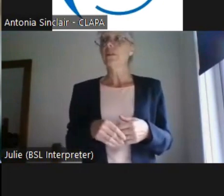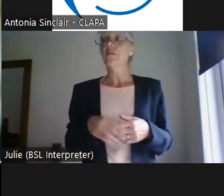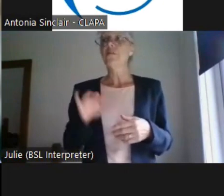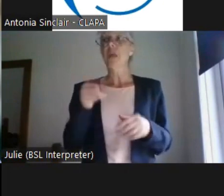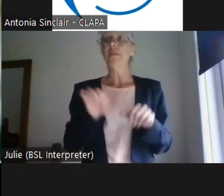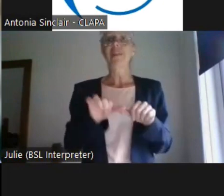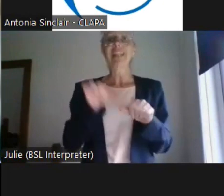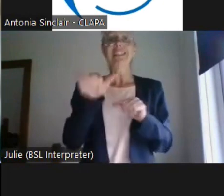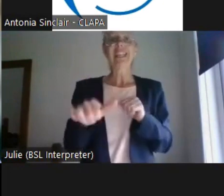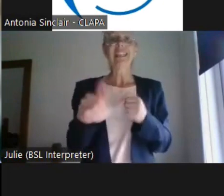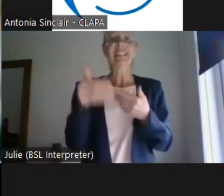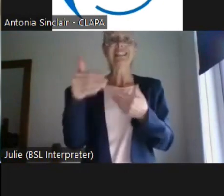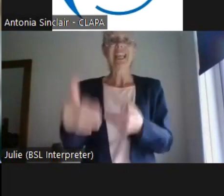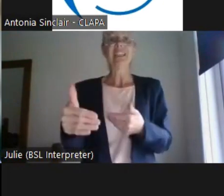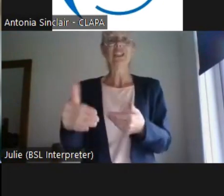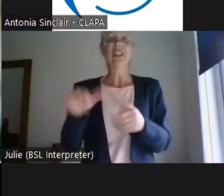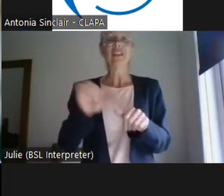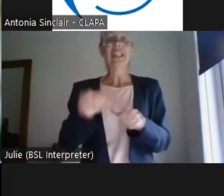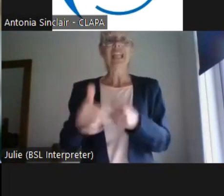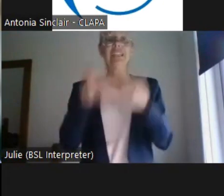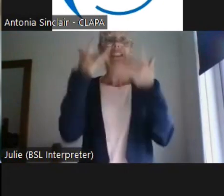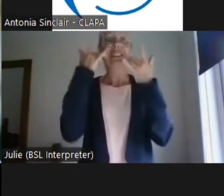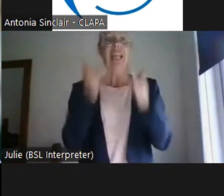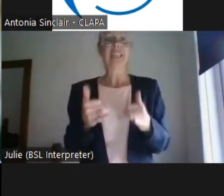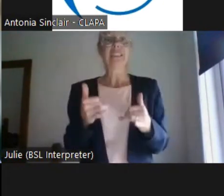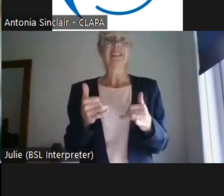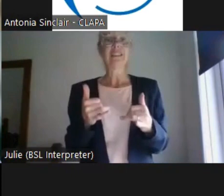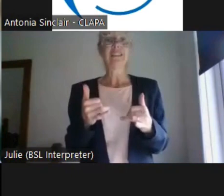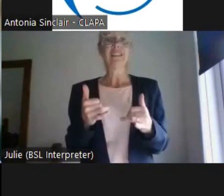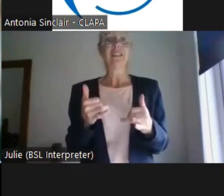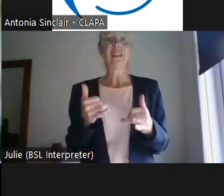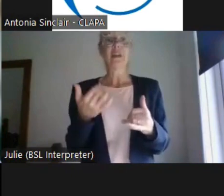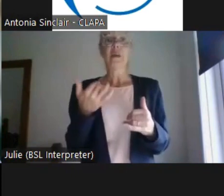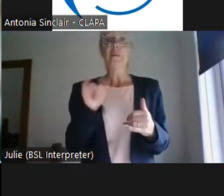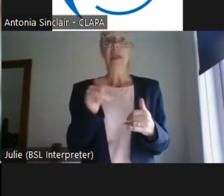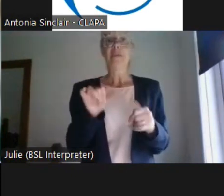they they go for their next test they may go on to that that next stage test and and be old enough